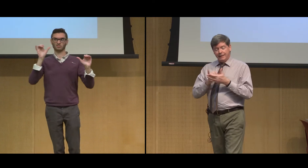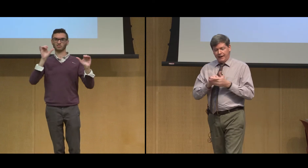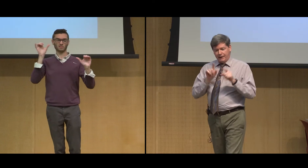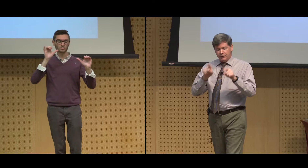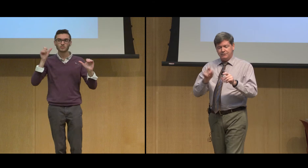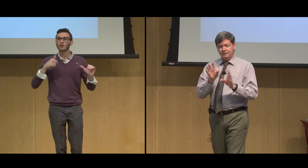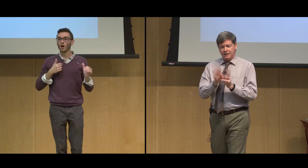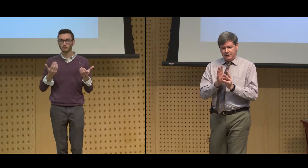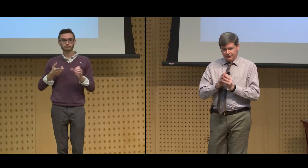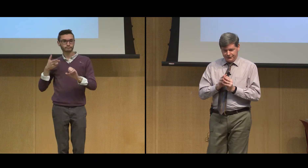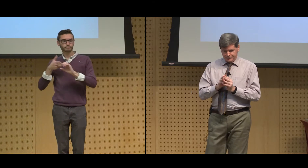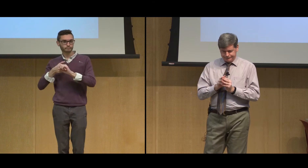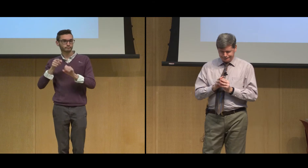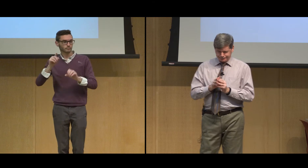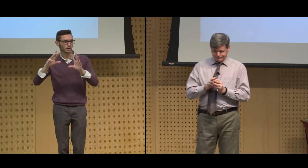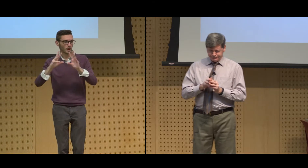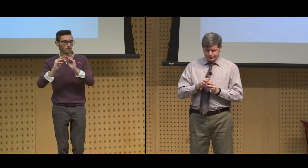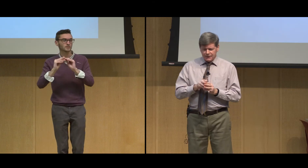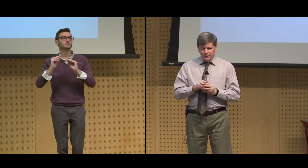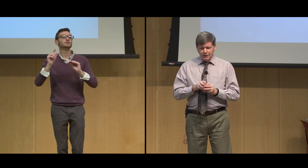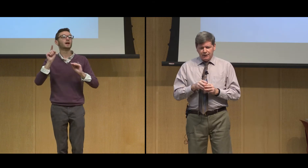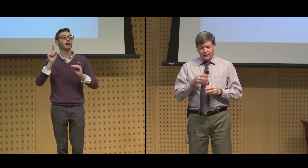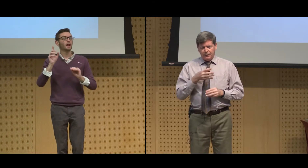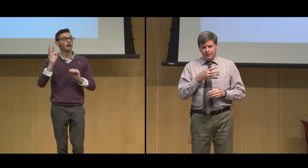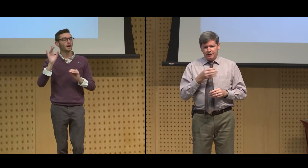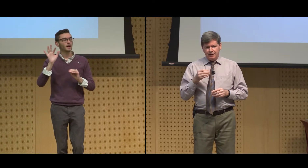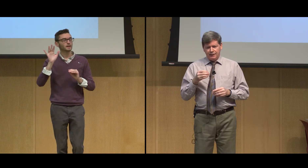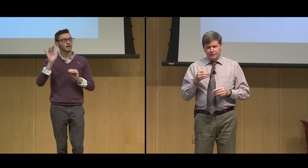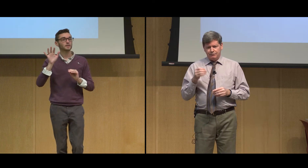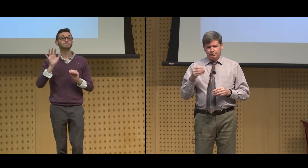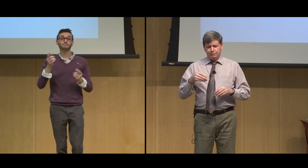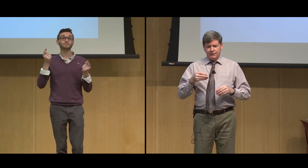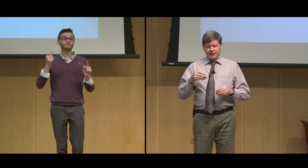So, I did that. I went to this conference.